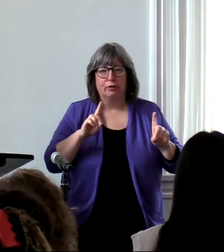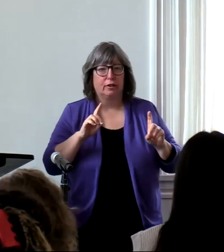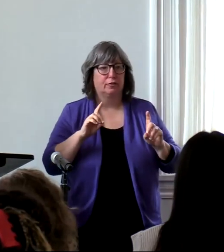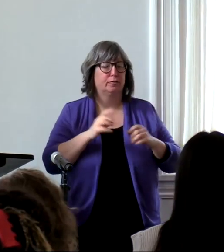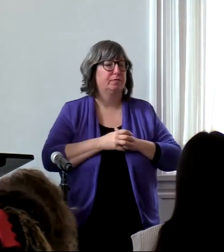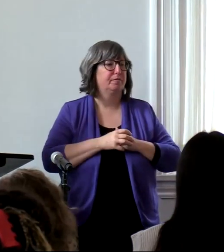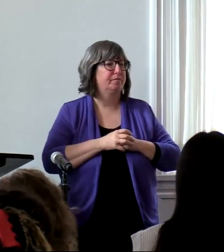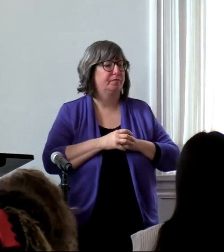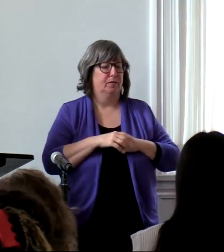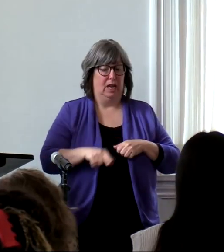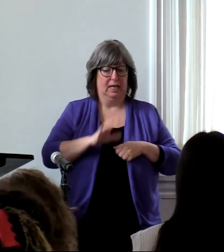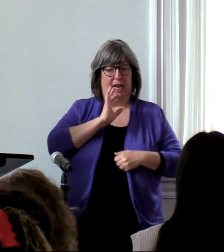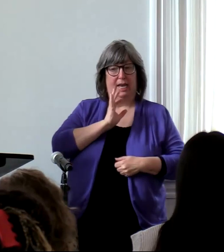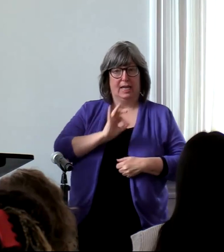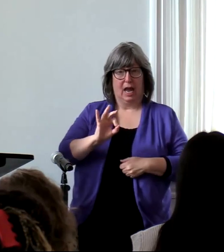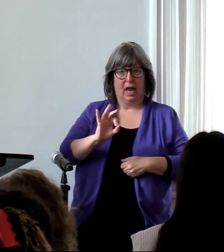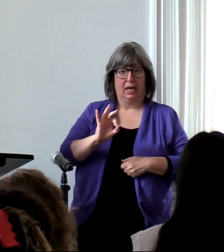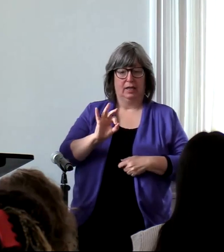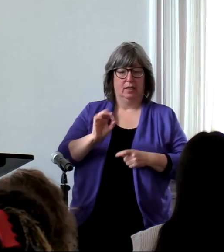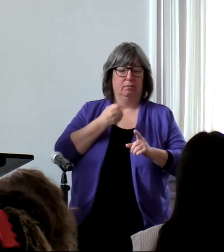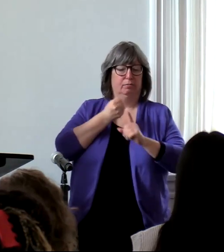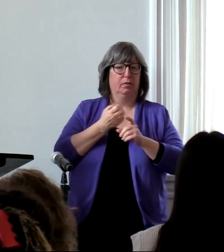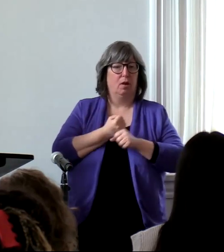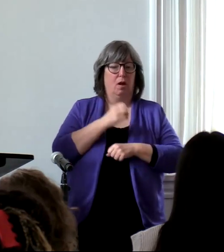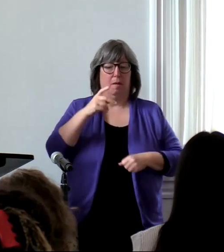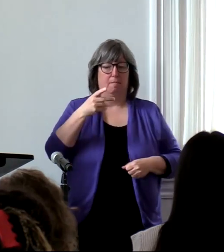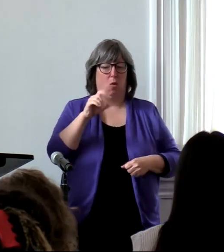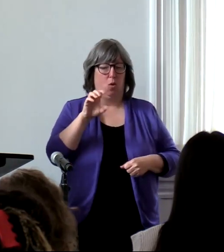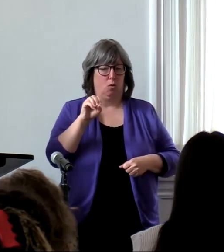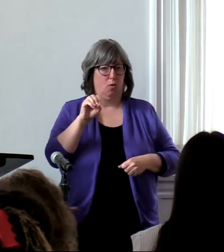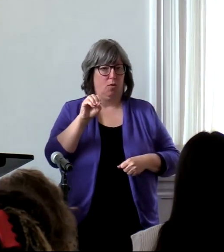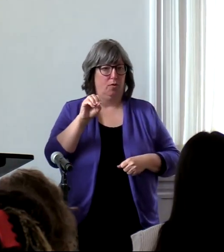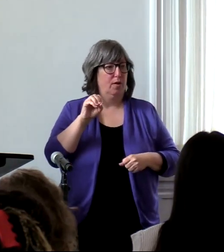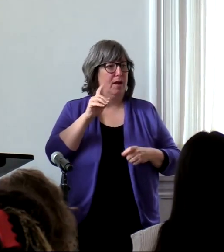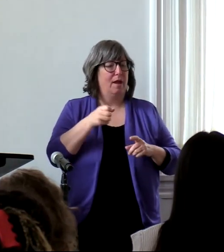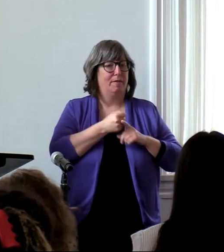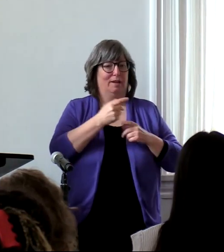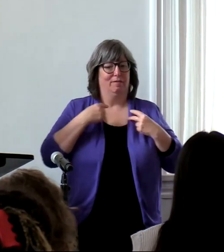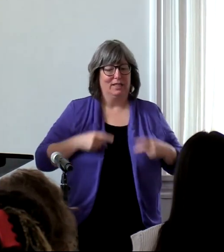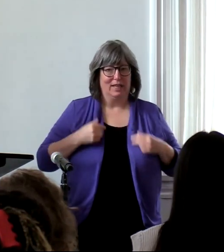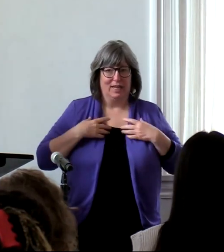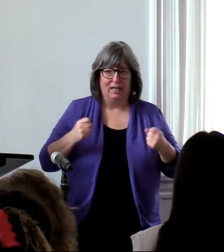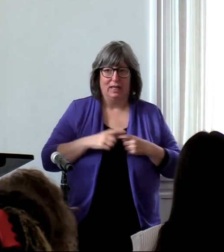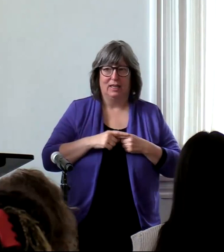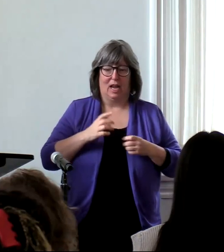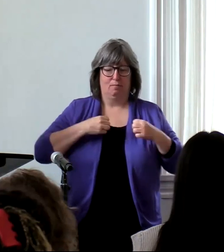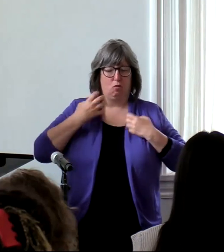As a 9-year-old boy, Mel Hebb caught the polio virus which led to a long journey of physical healing and emotional recovery.